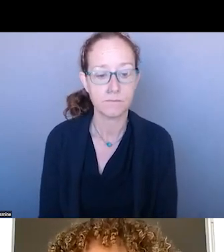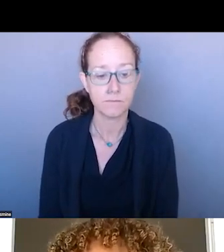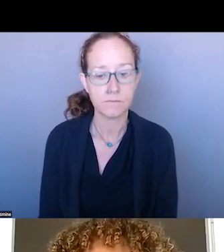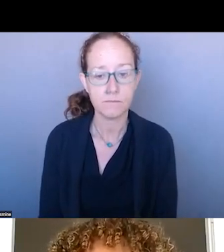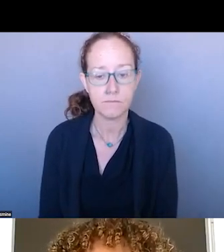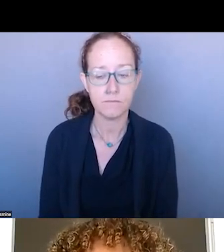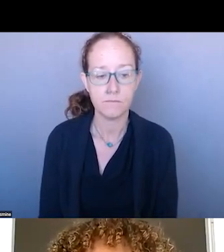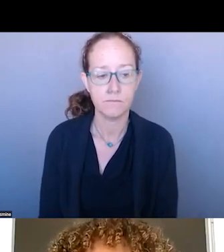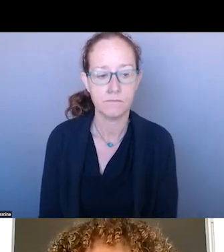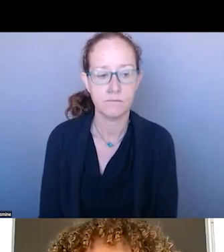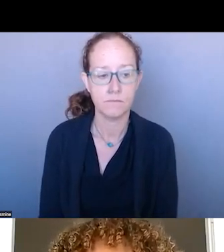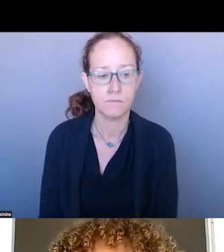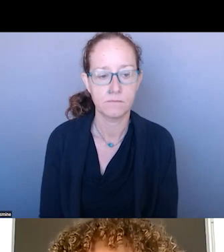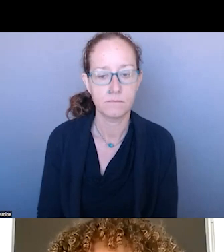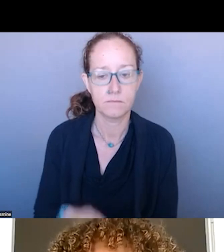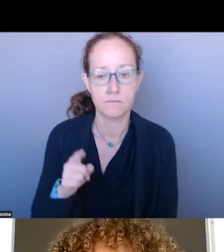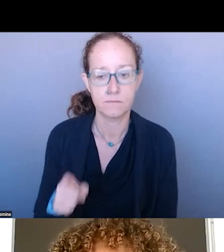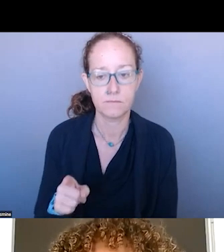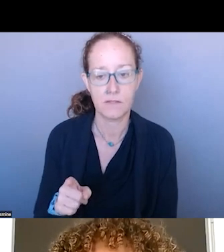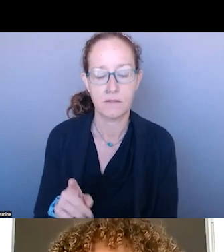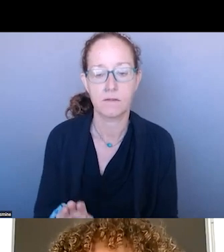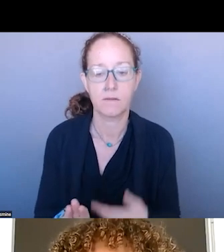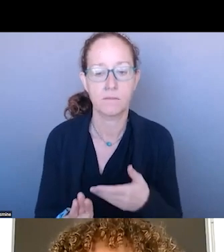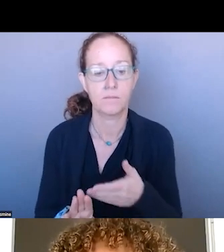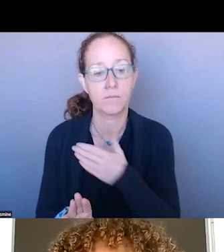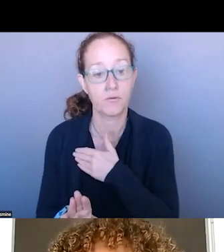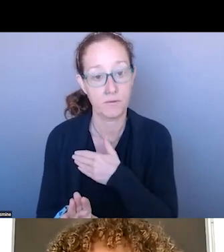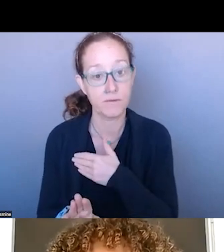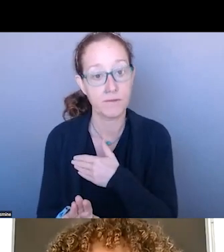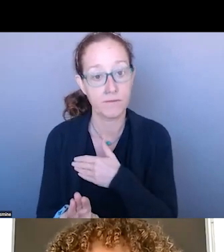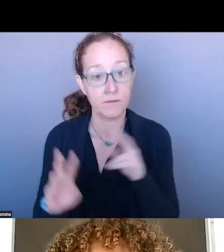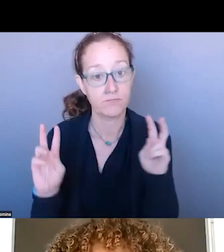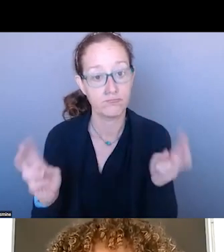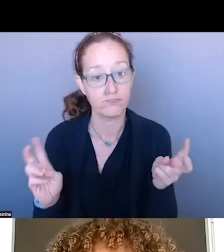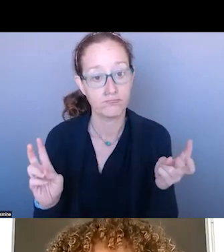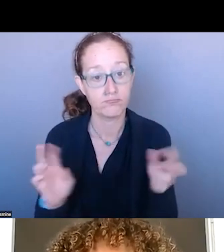THIS IS A QUOTE FROM A PREVIOUS ARTICLE